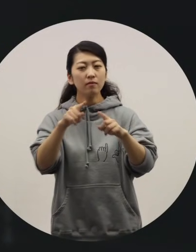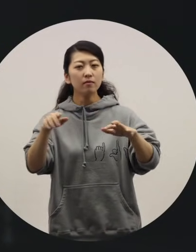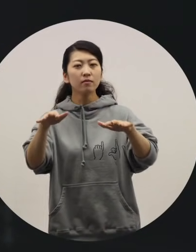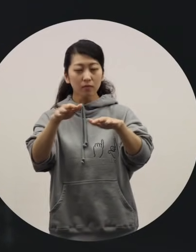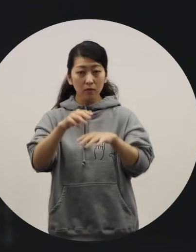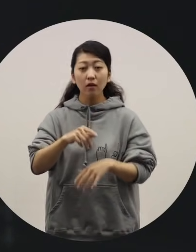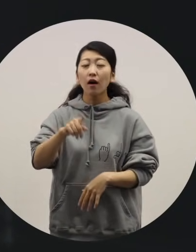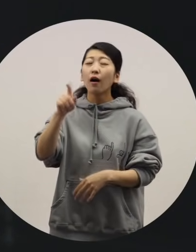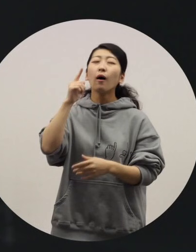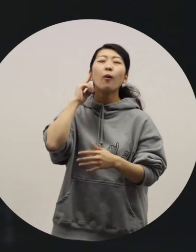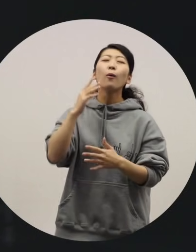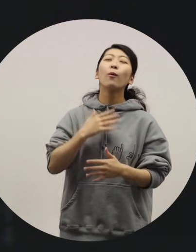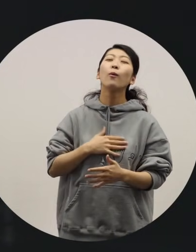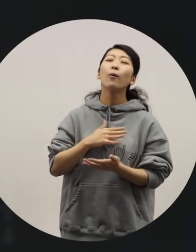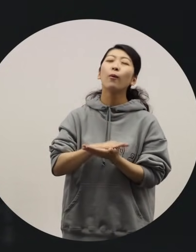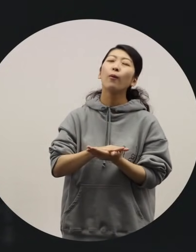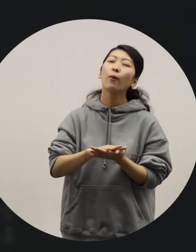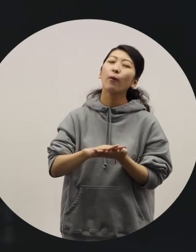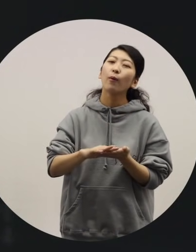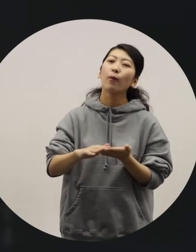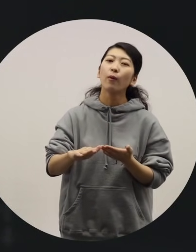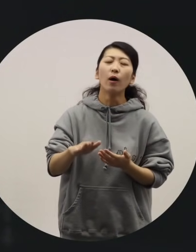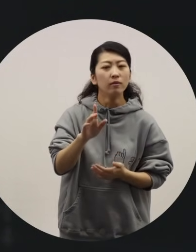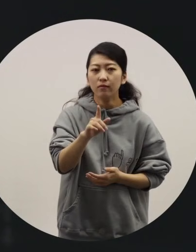to judge this music on its melody.